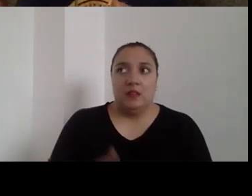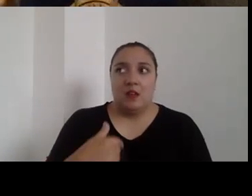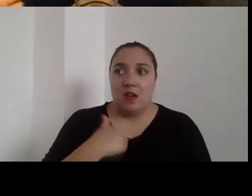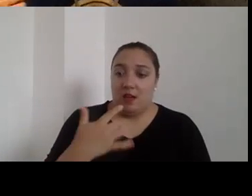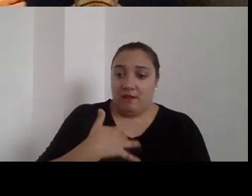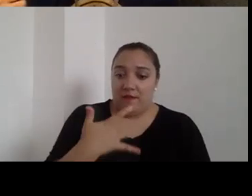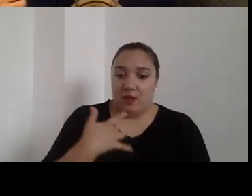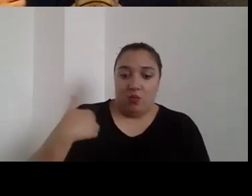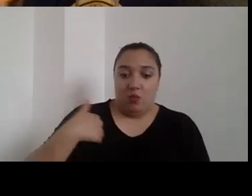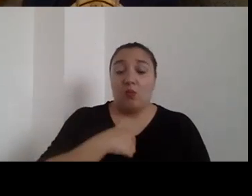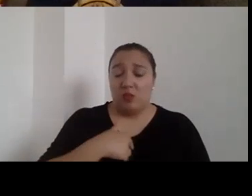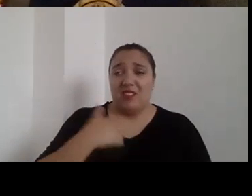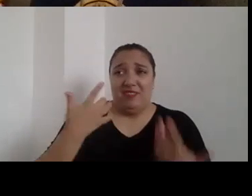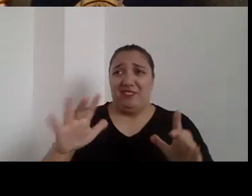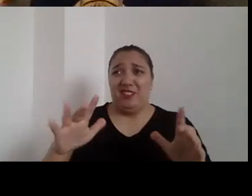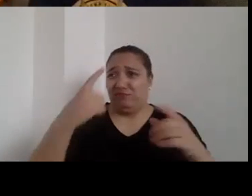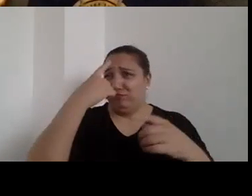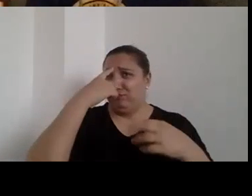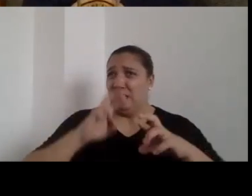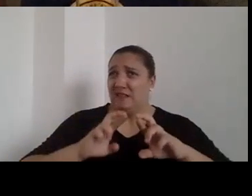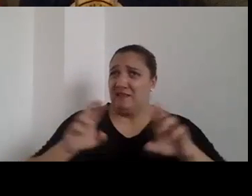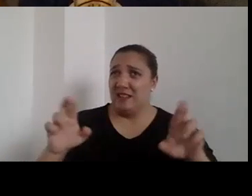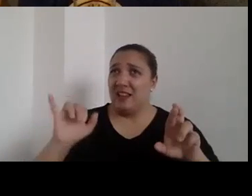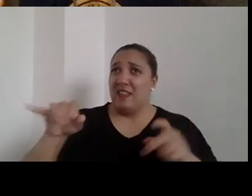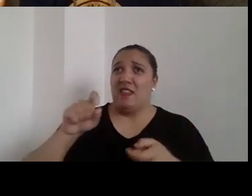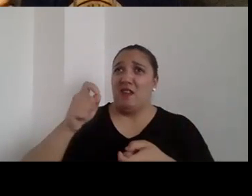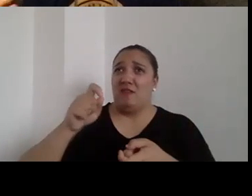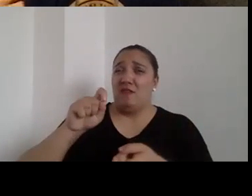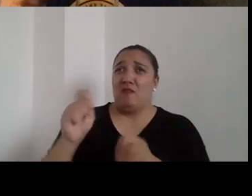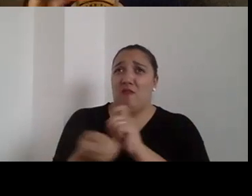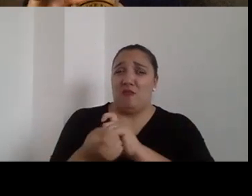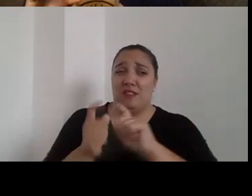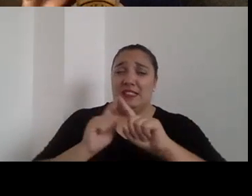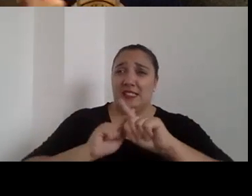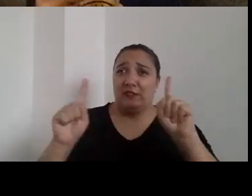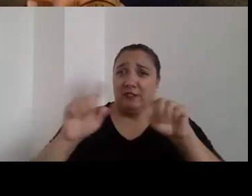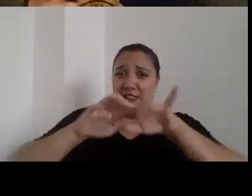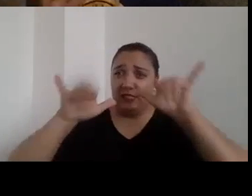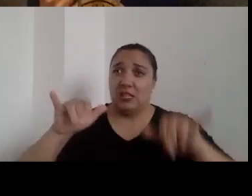of what that alternative system is that will be this Phoenix